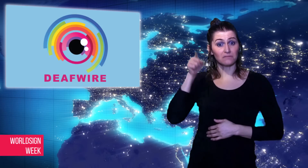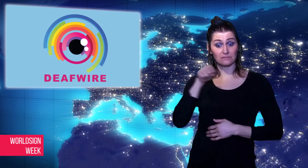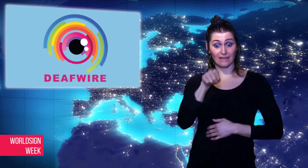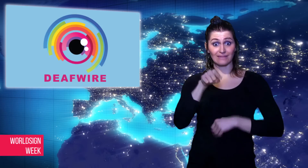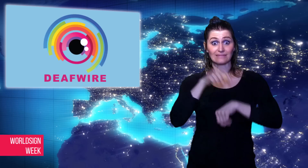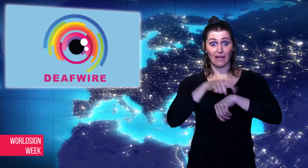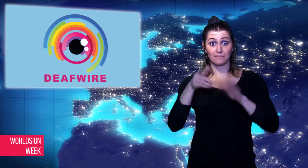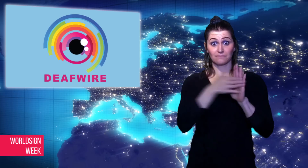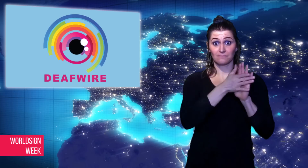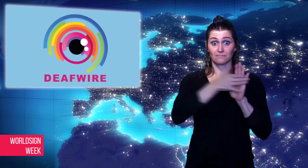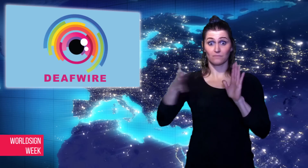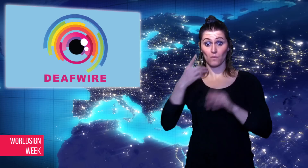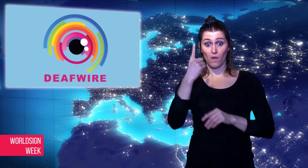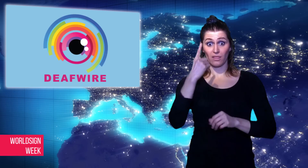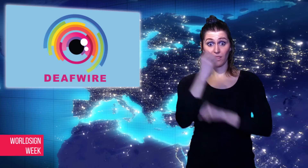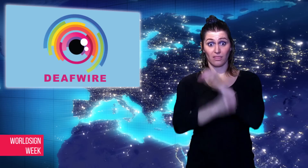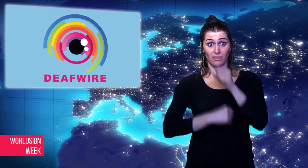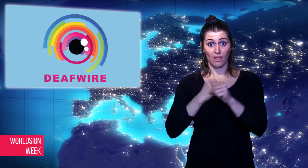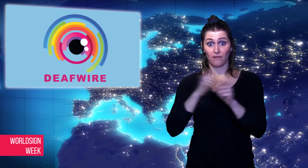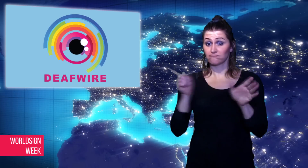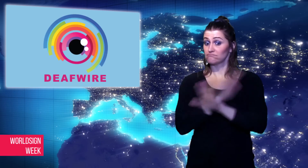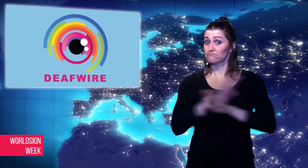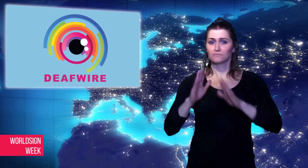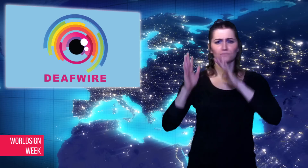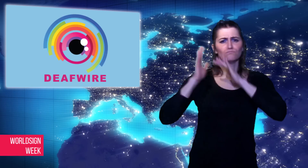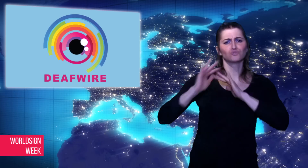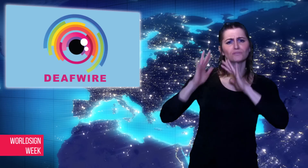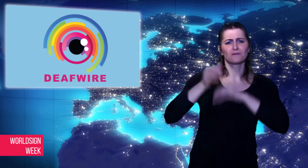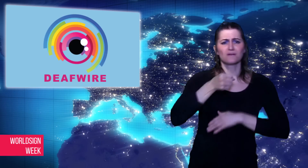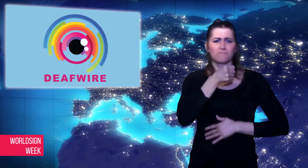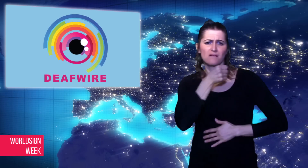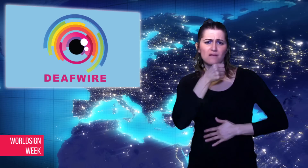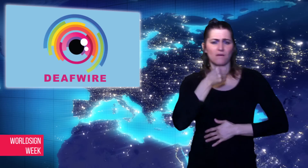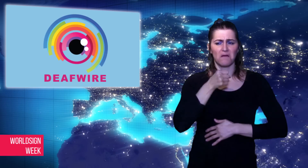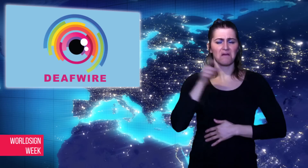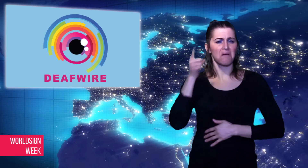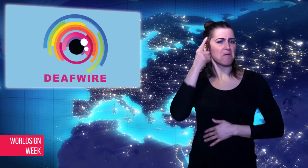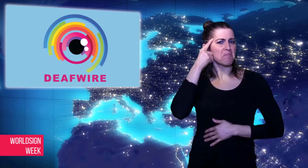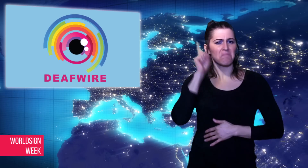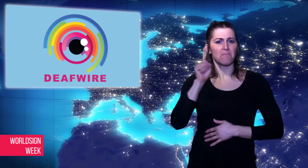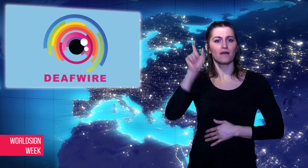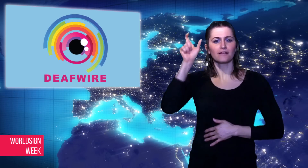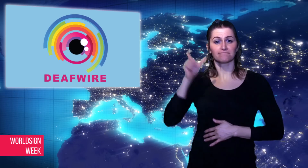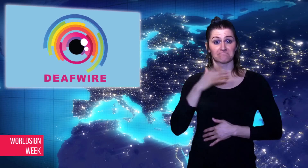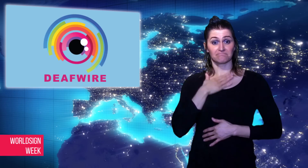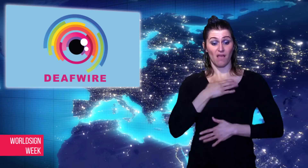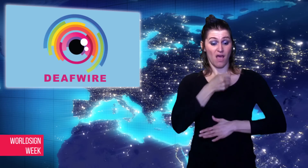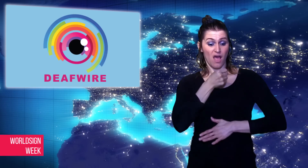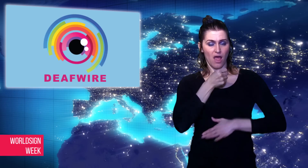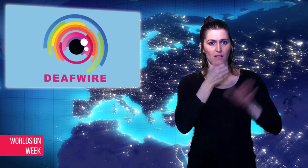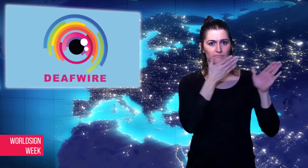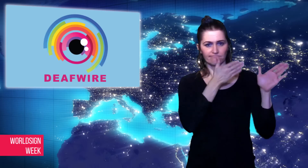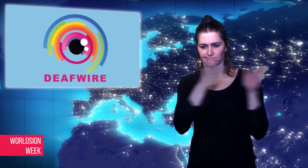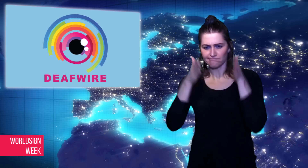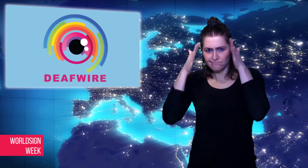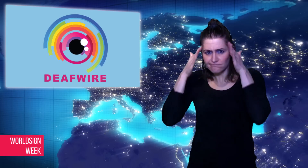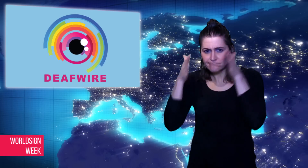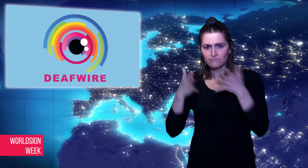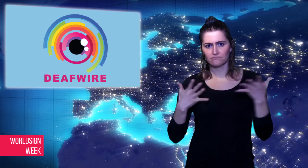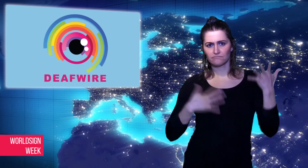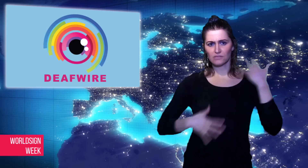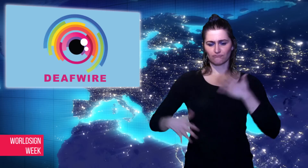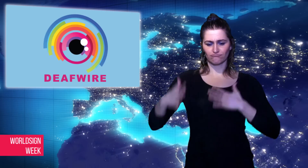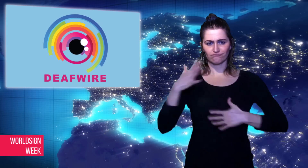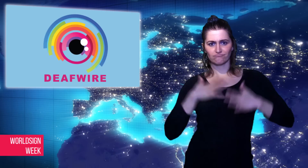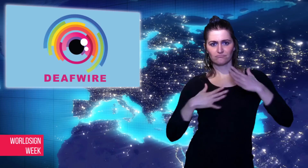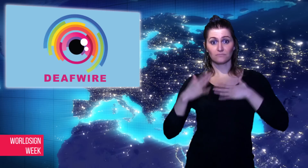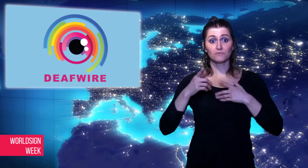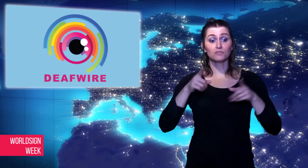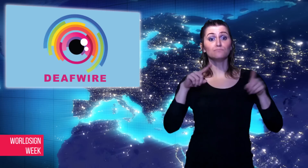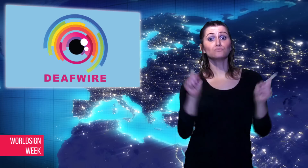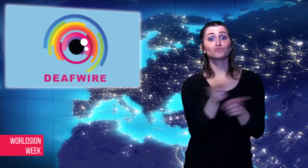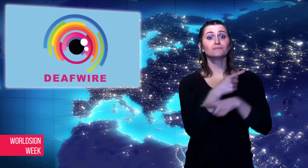Association of the Deaf based in America